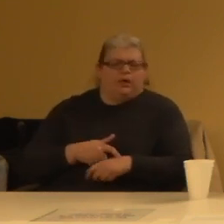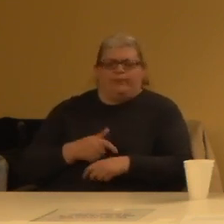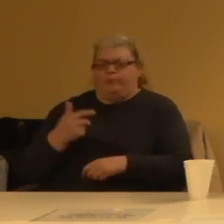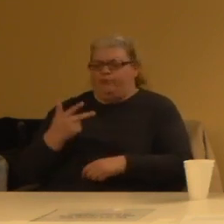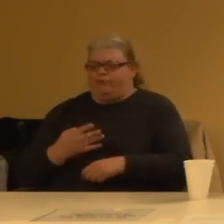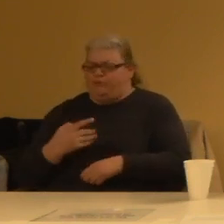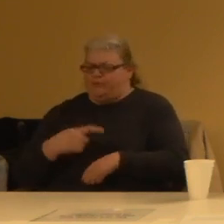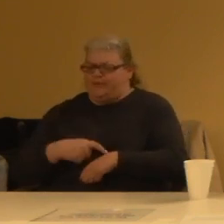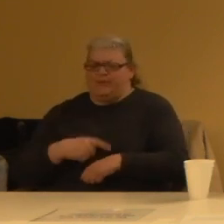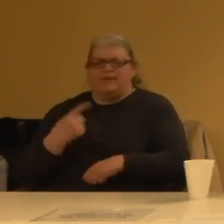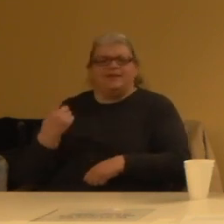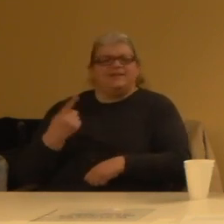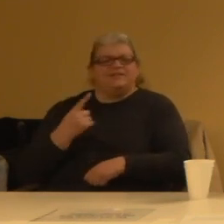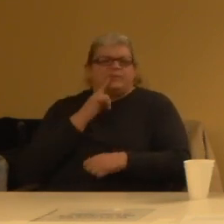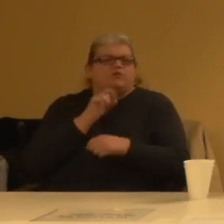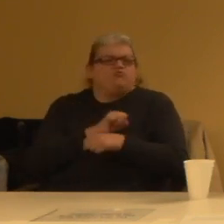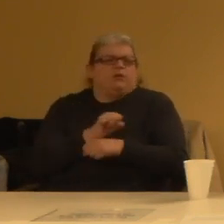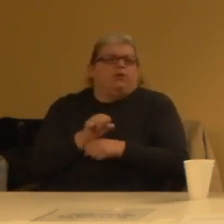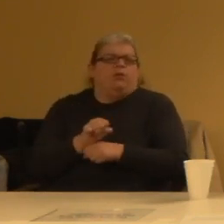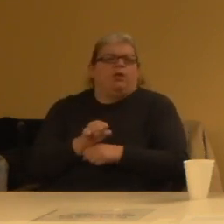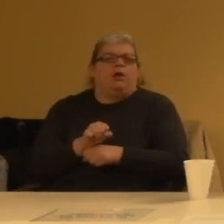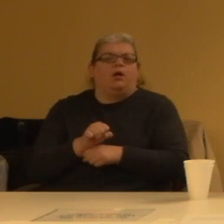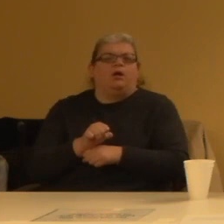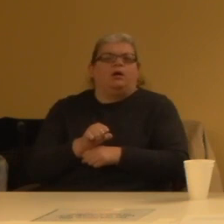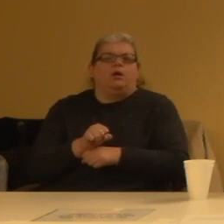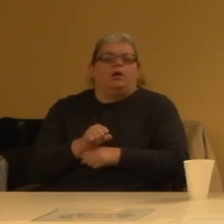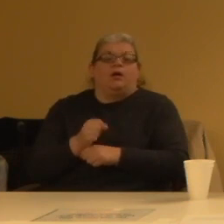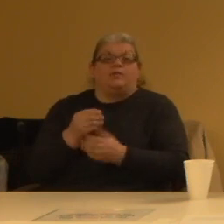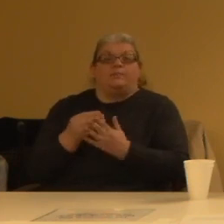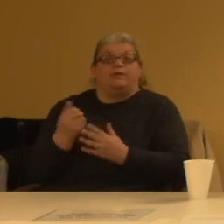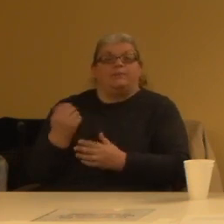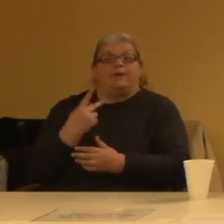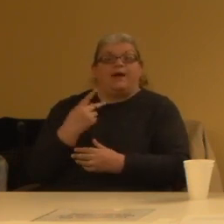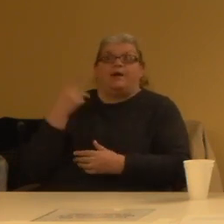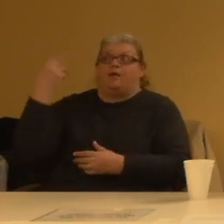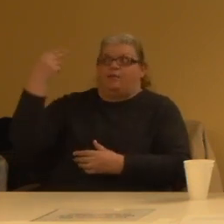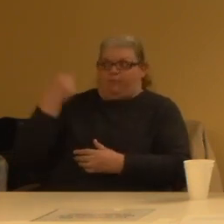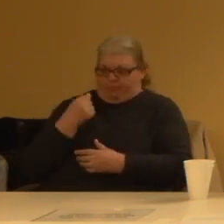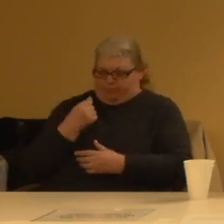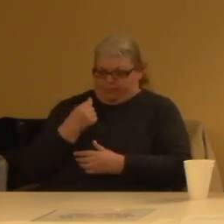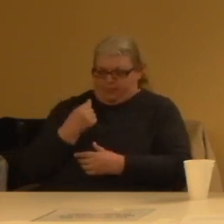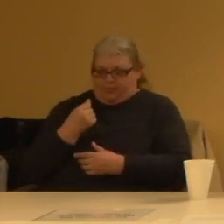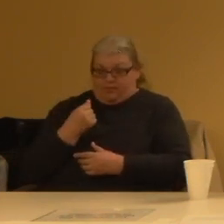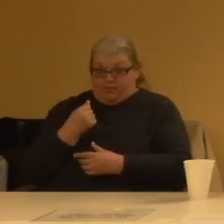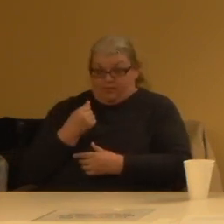like something very real, and then you get the money back. And then knowing theaters,